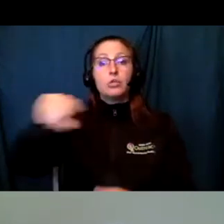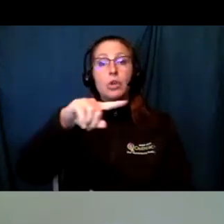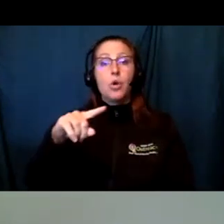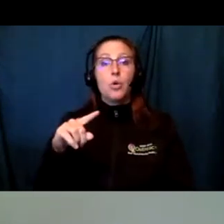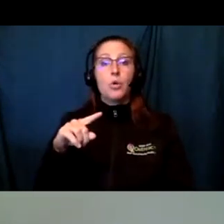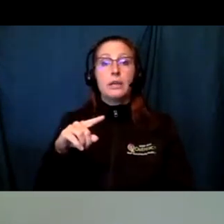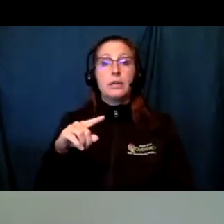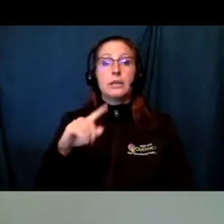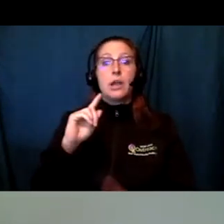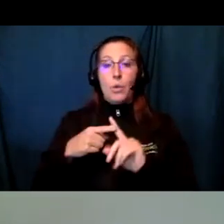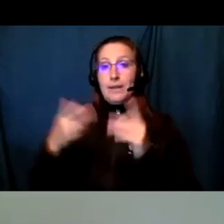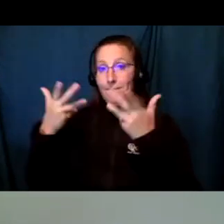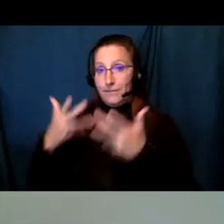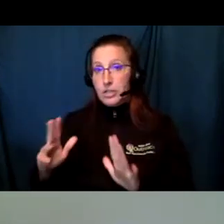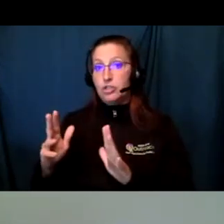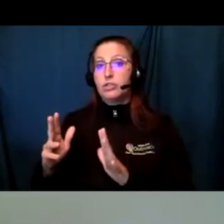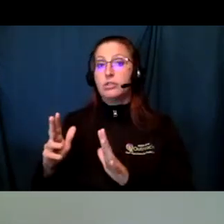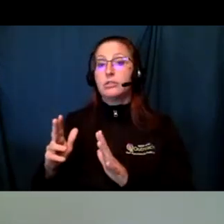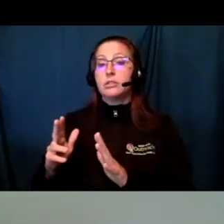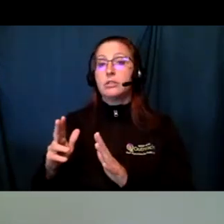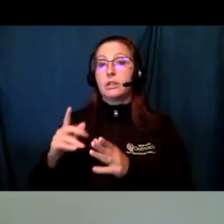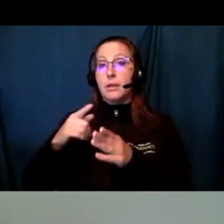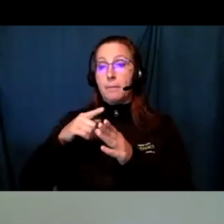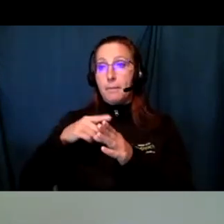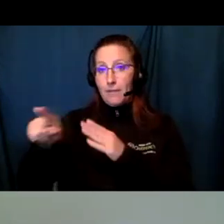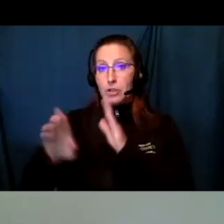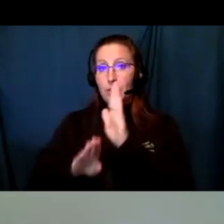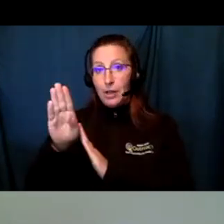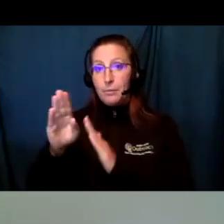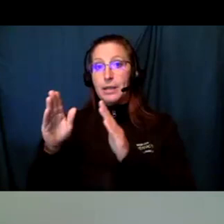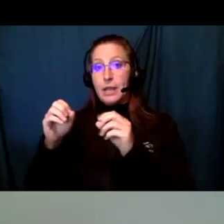we're done with our professional development opportunities here, we have been posting